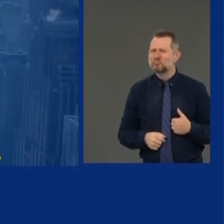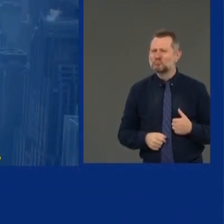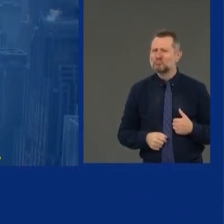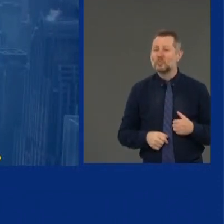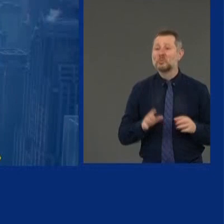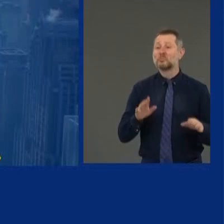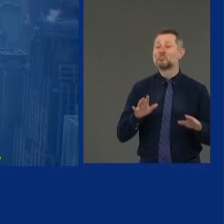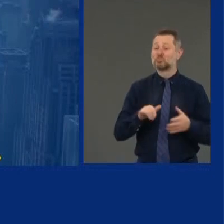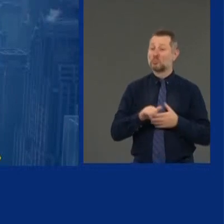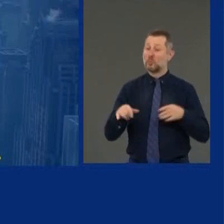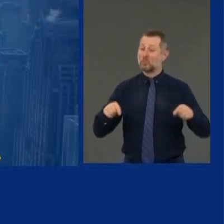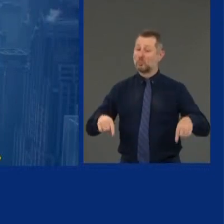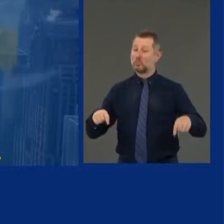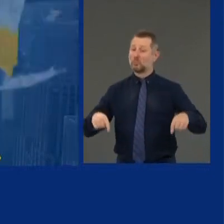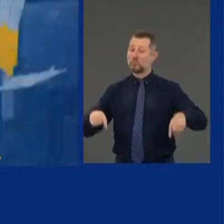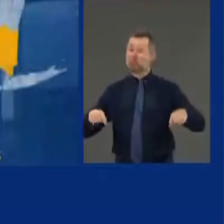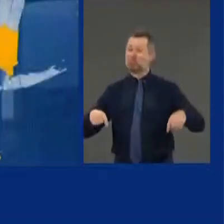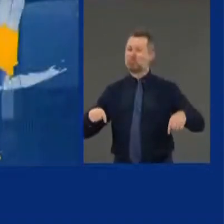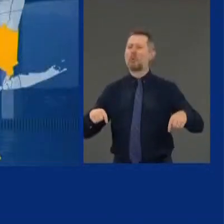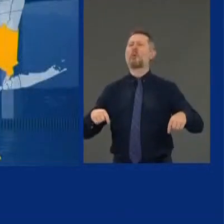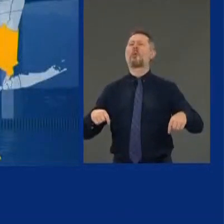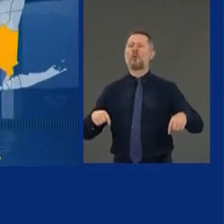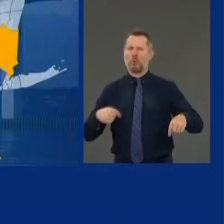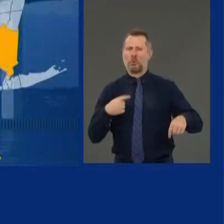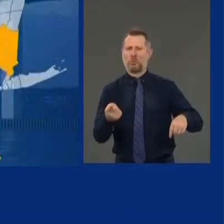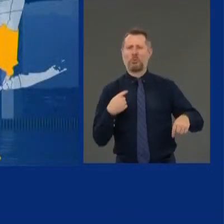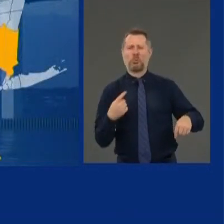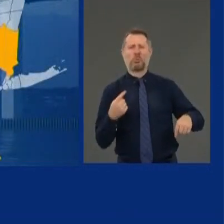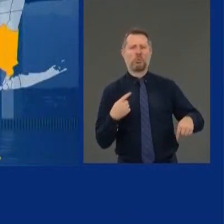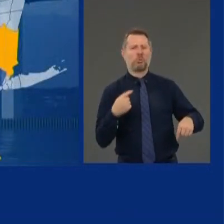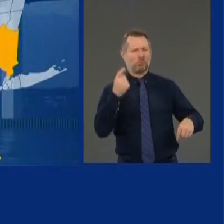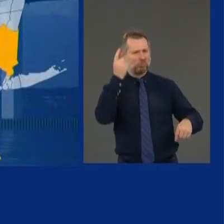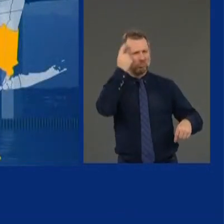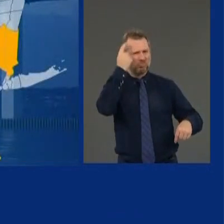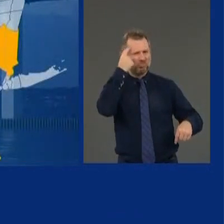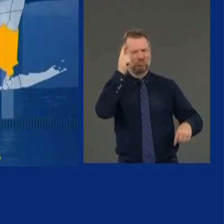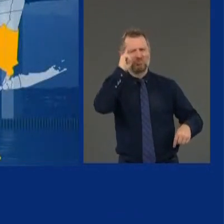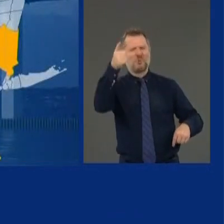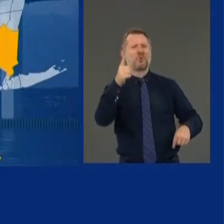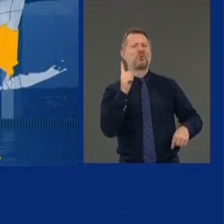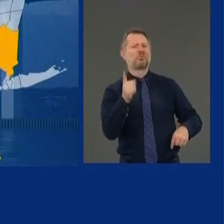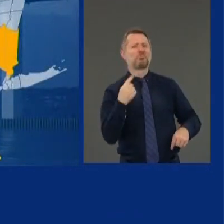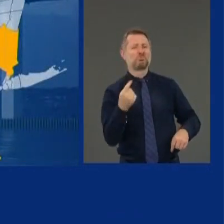THEY ARE NOT.